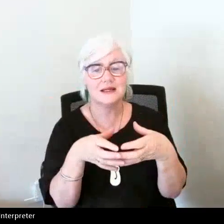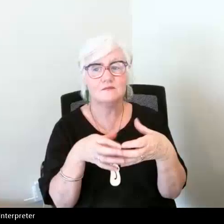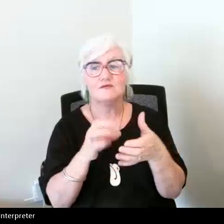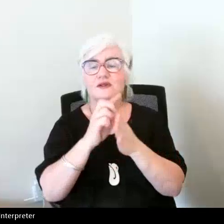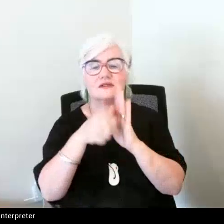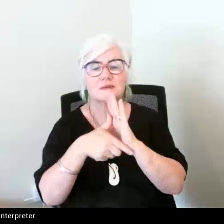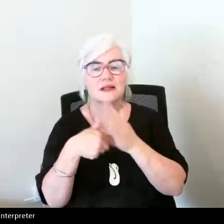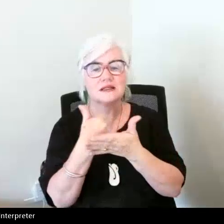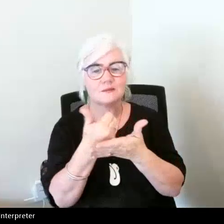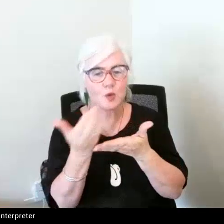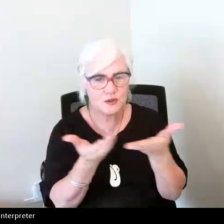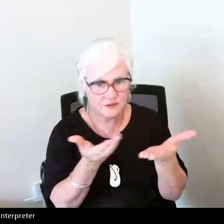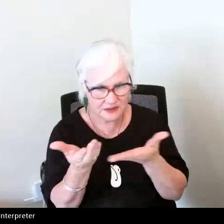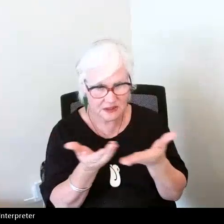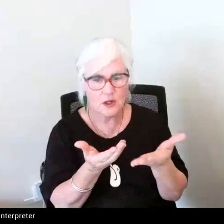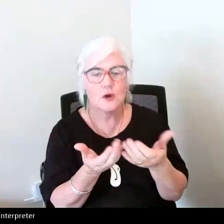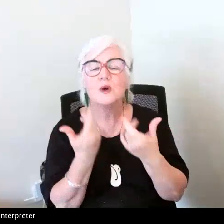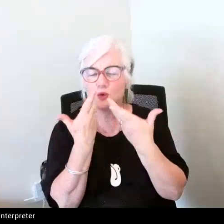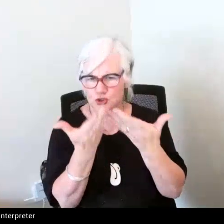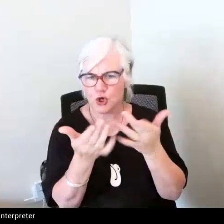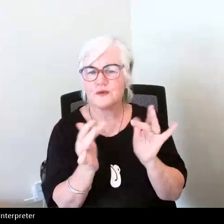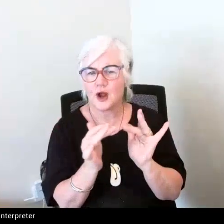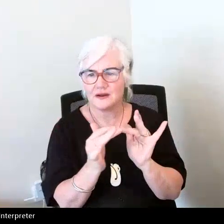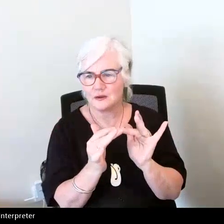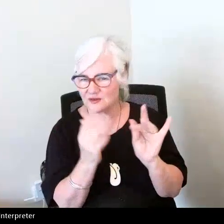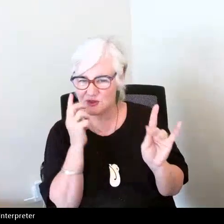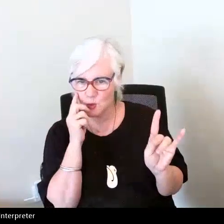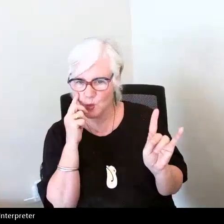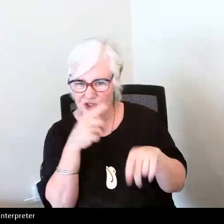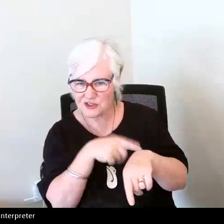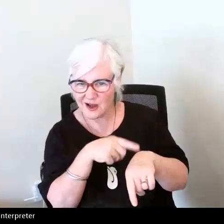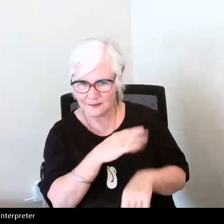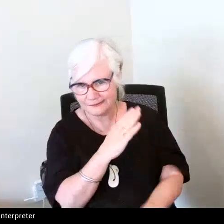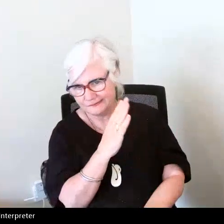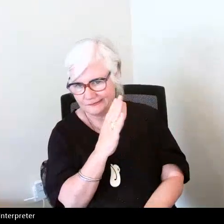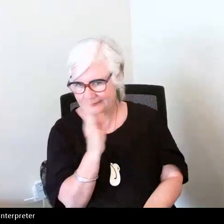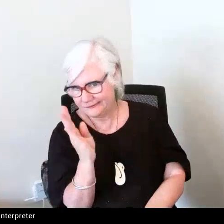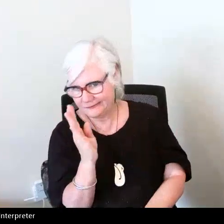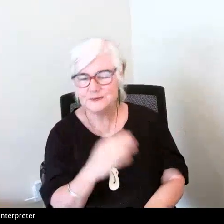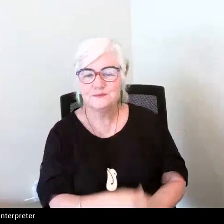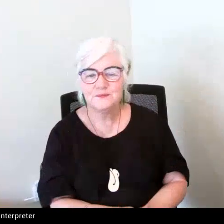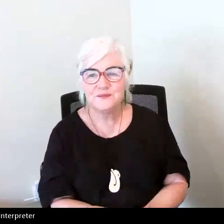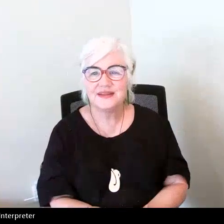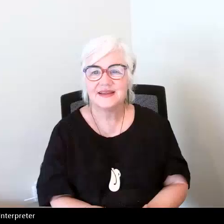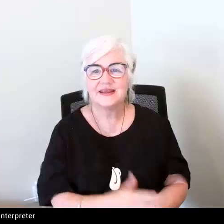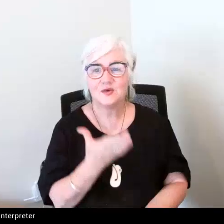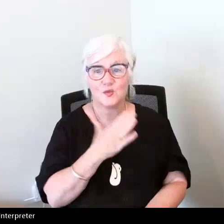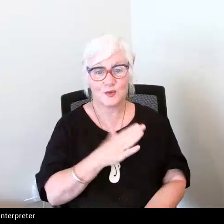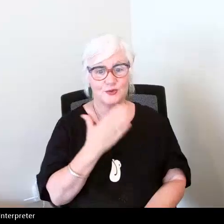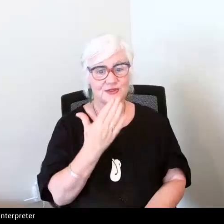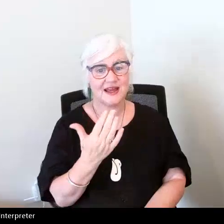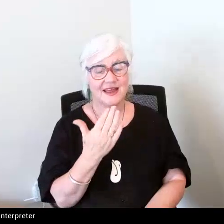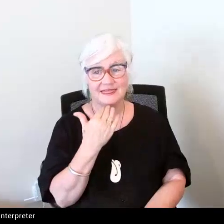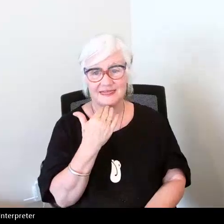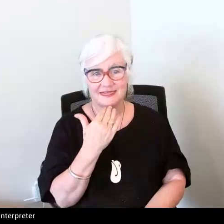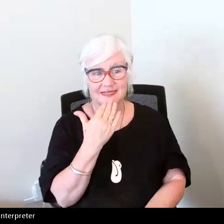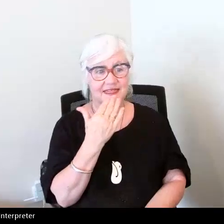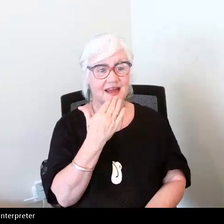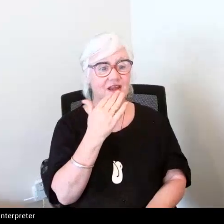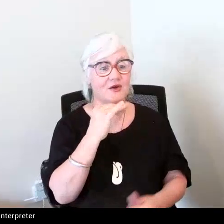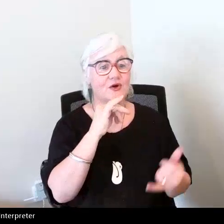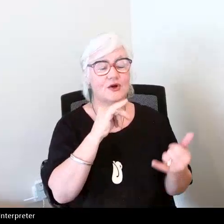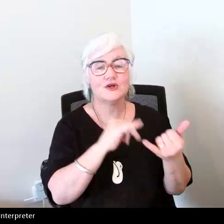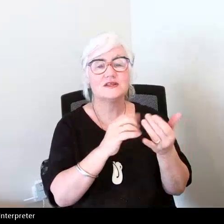details with you because just mindful of time.I just want to say thank you so much to Solmaz